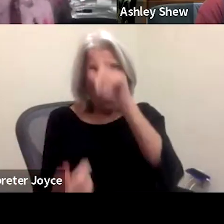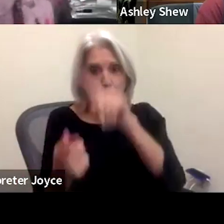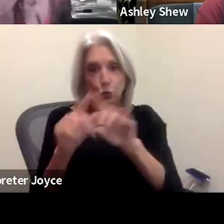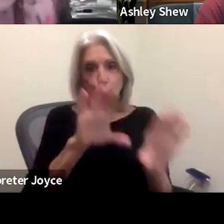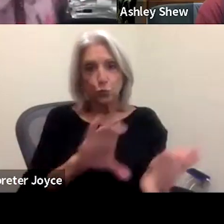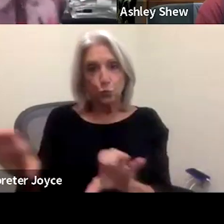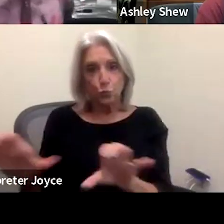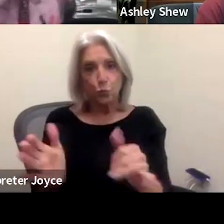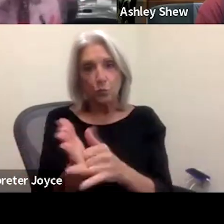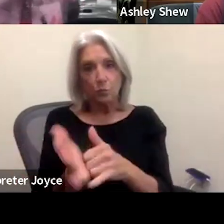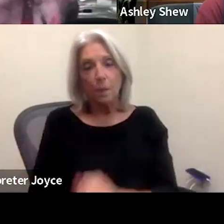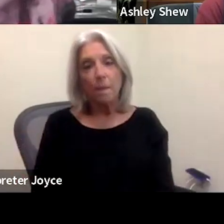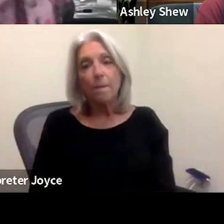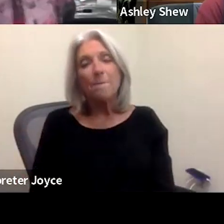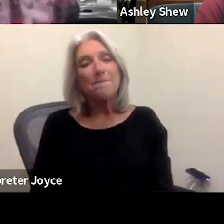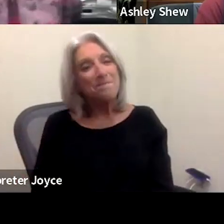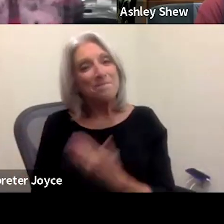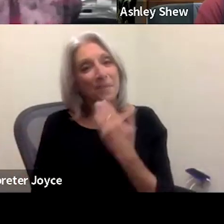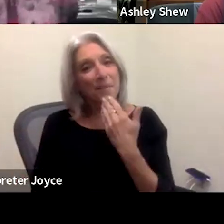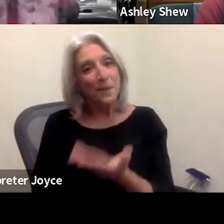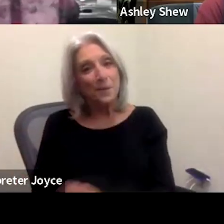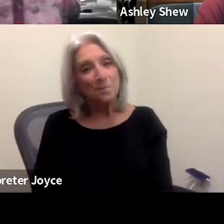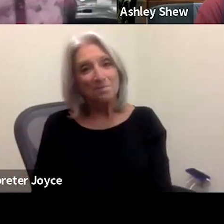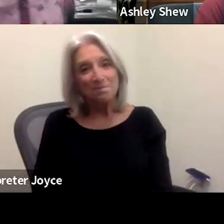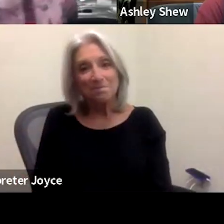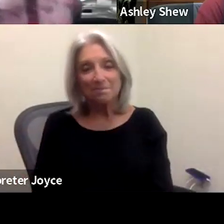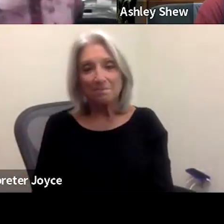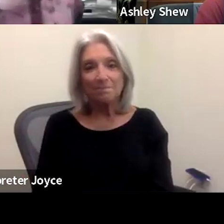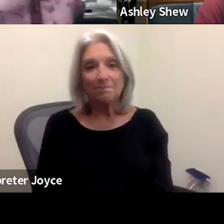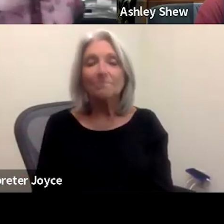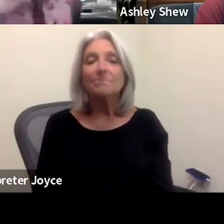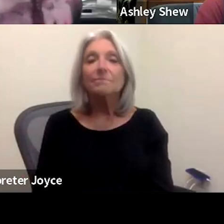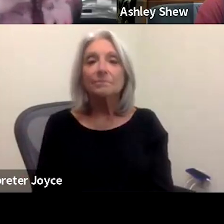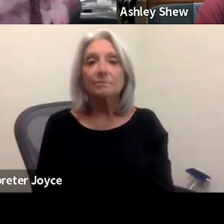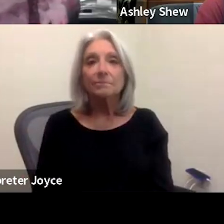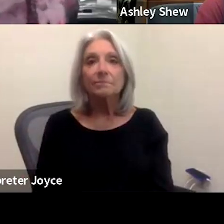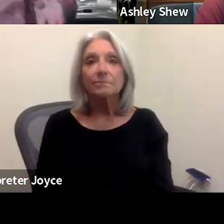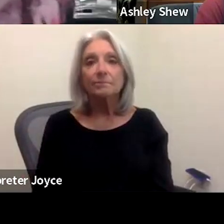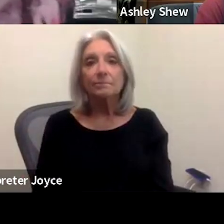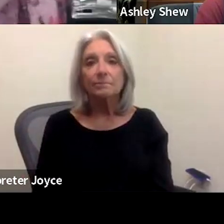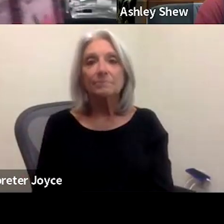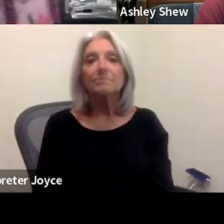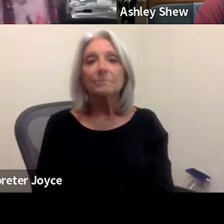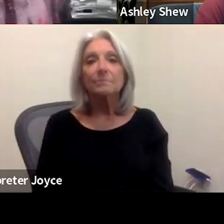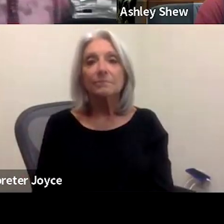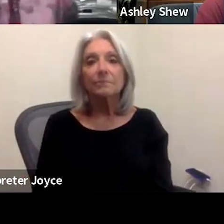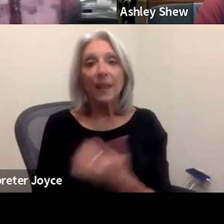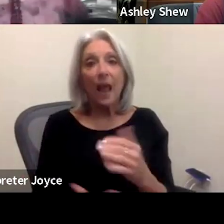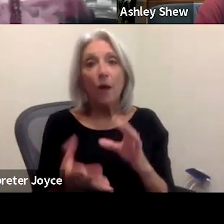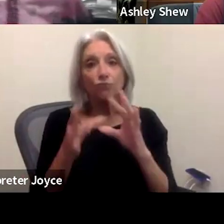Thank you. Thanks, Devva. Kim.